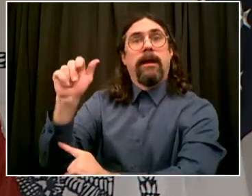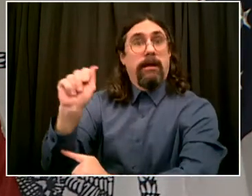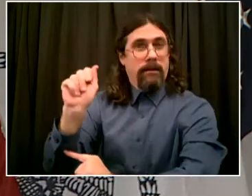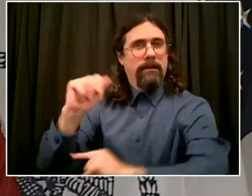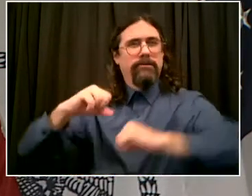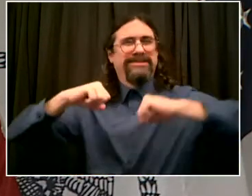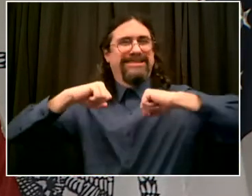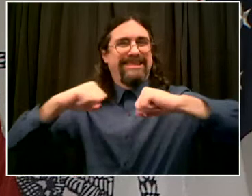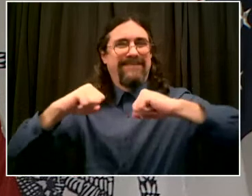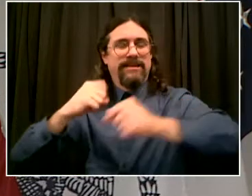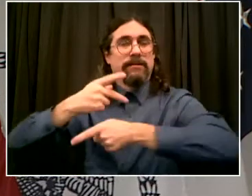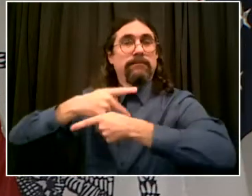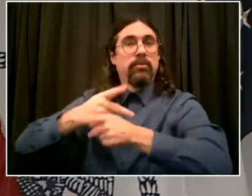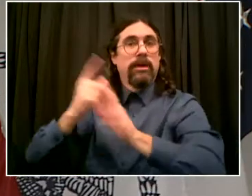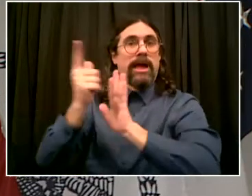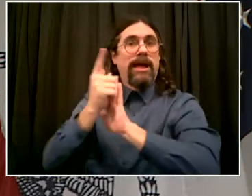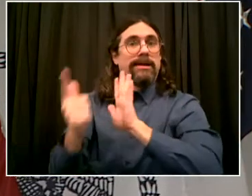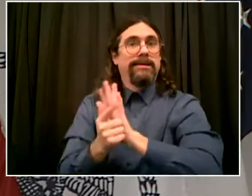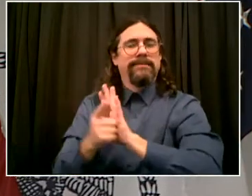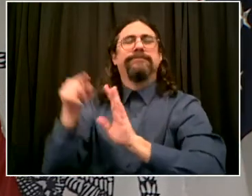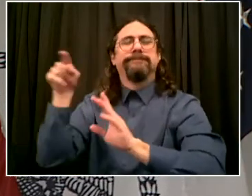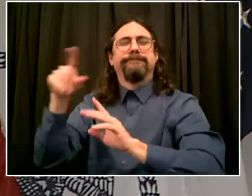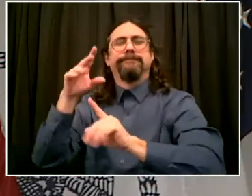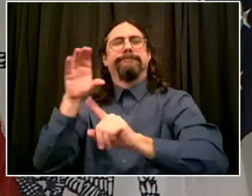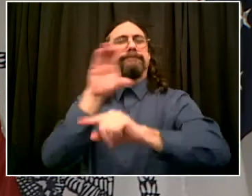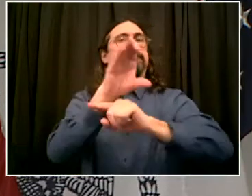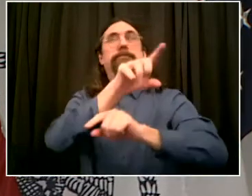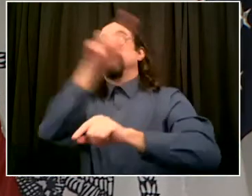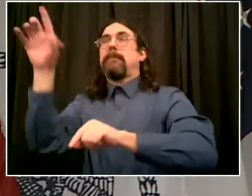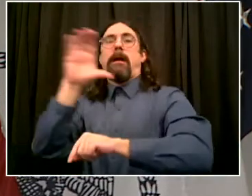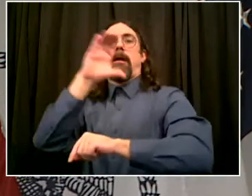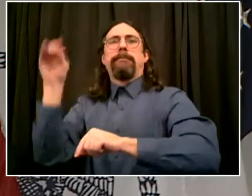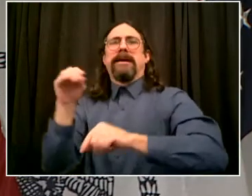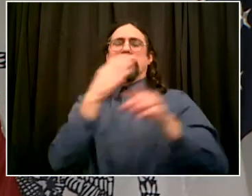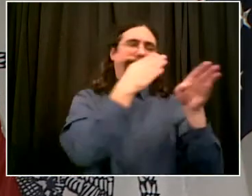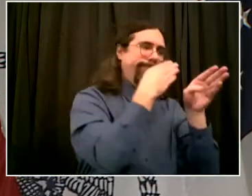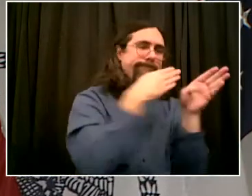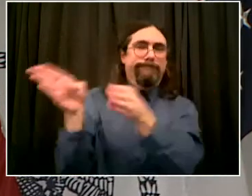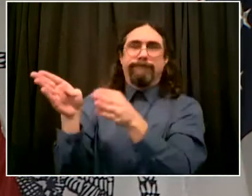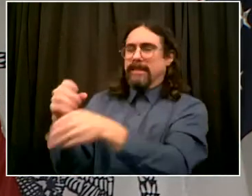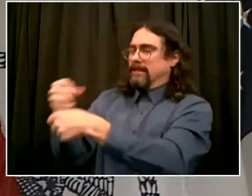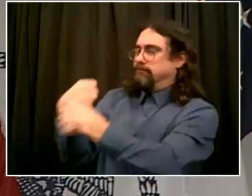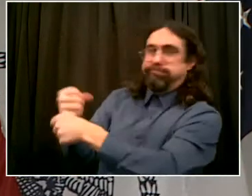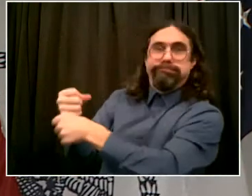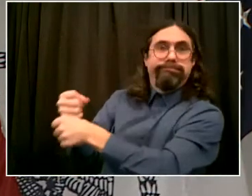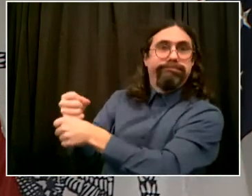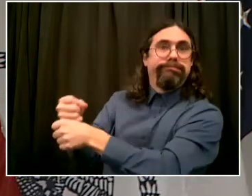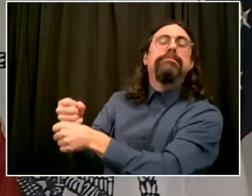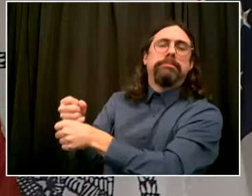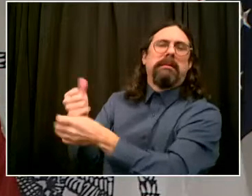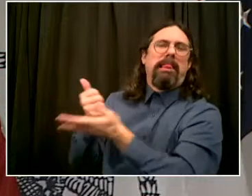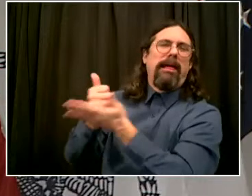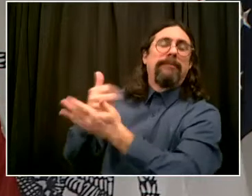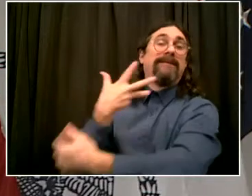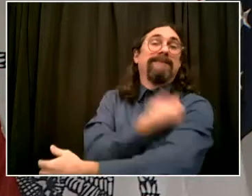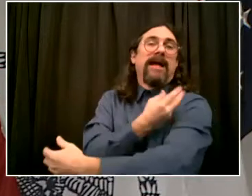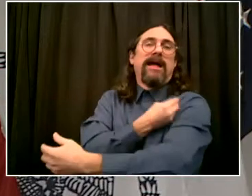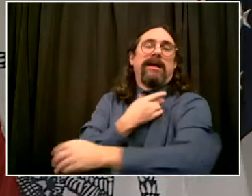N IWAWAHISNGTON. THAT'S WHAT WE NEED WE NEED EVERY CONCEIVABLE MANUFACTURER TO BE A PART OF THIS EFFORT, MAXIMIZING THE CREATION OF THE VACCINE SUPPLY. SOSO FAR WHAT WE ARE HEARING FROM